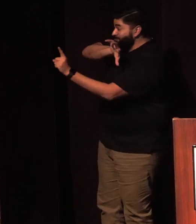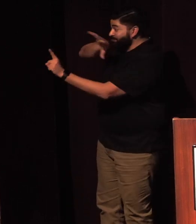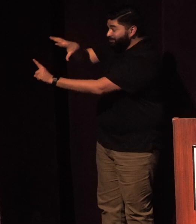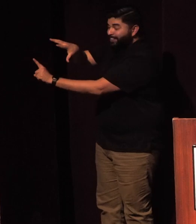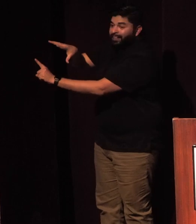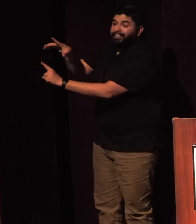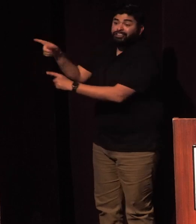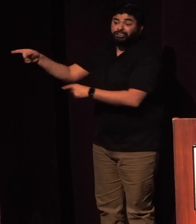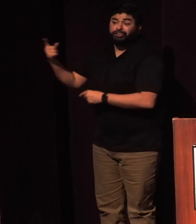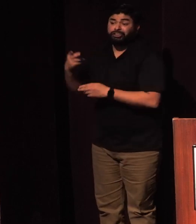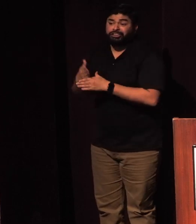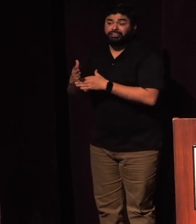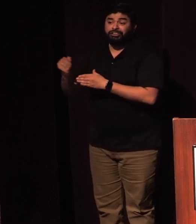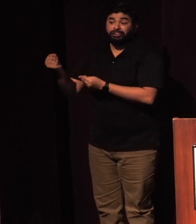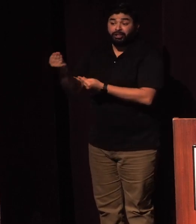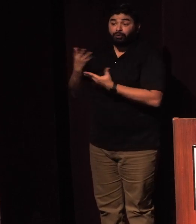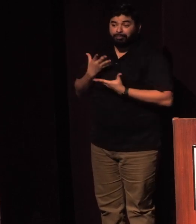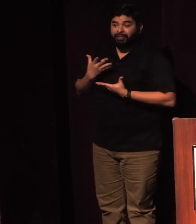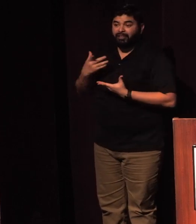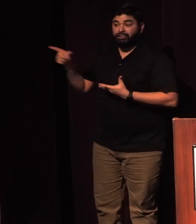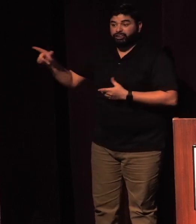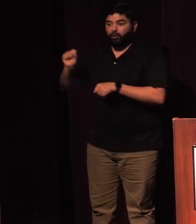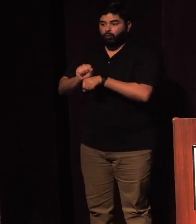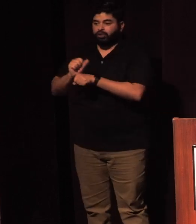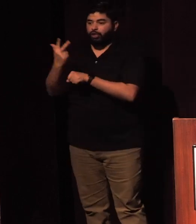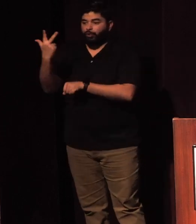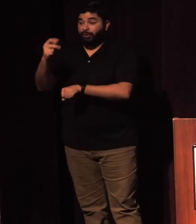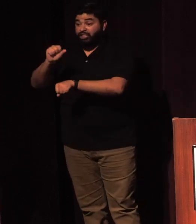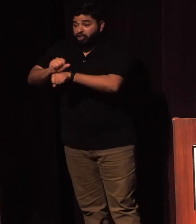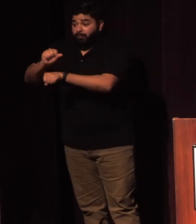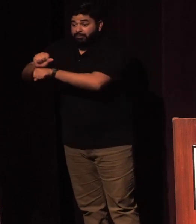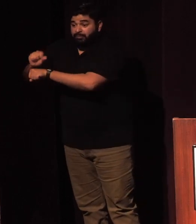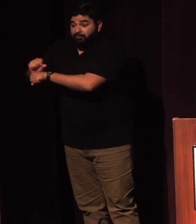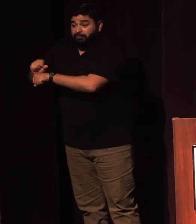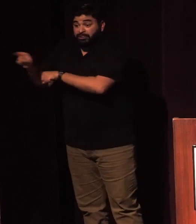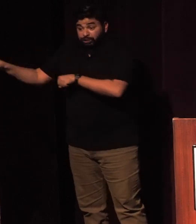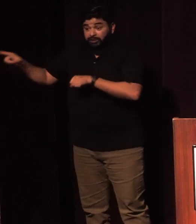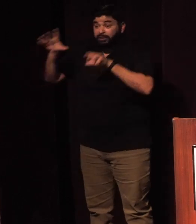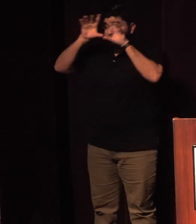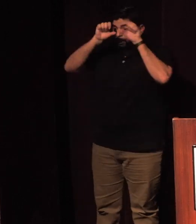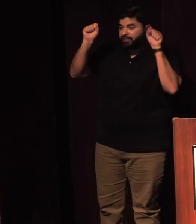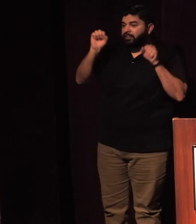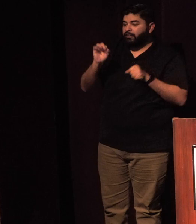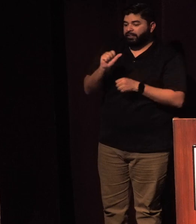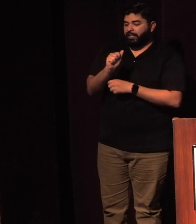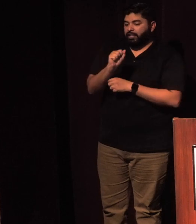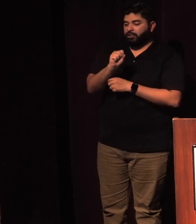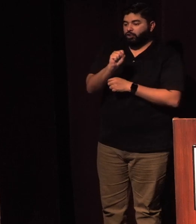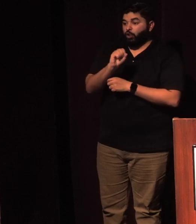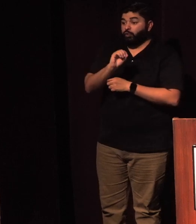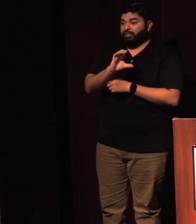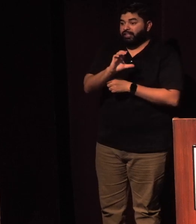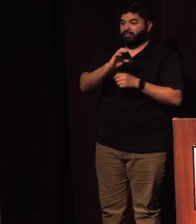podium and Alexandra, I cannot help myself but I have to put you on the spot. Alexandra share with me last week that she works three jobs.